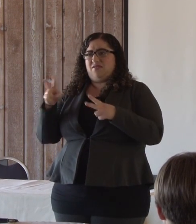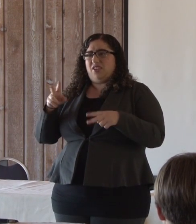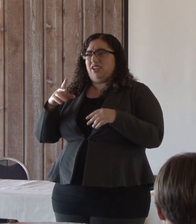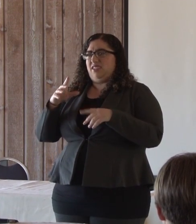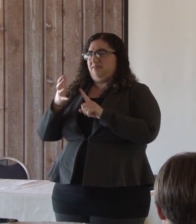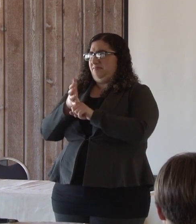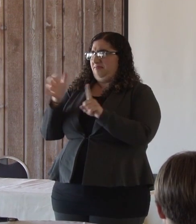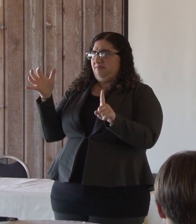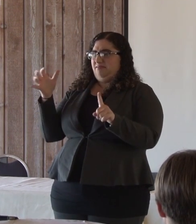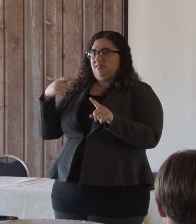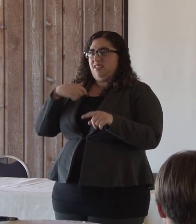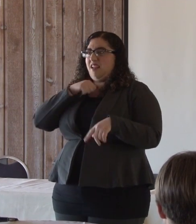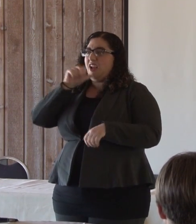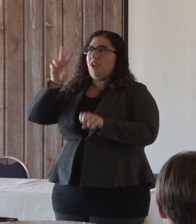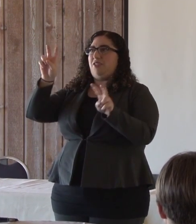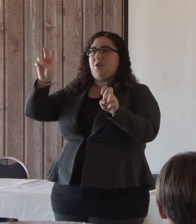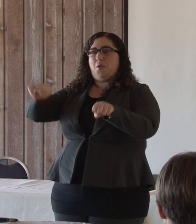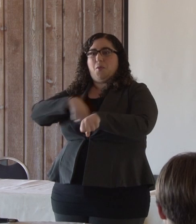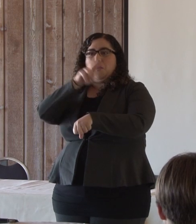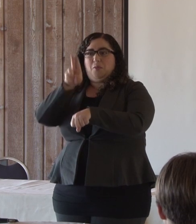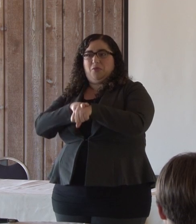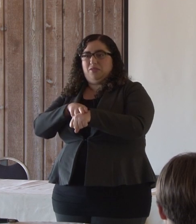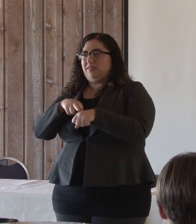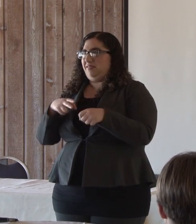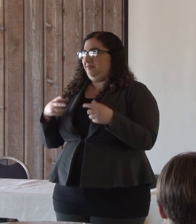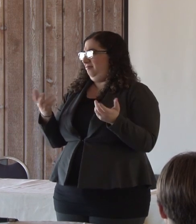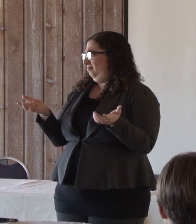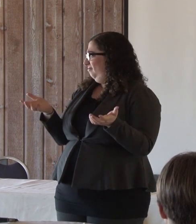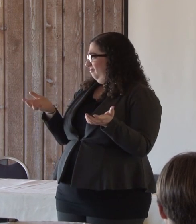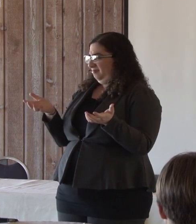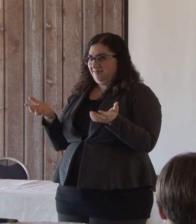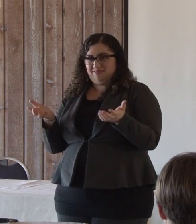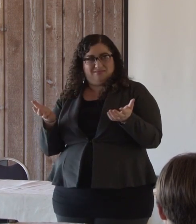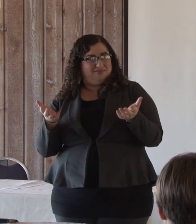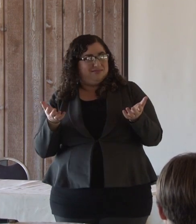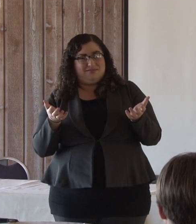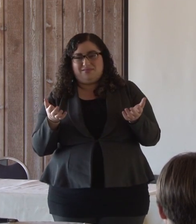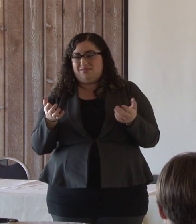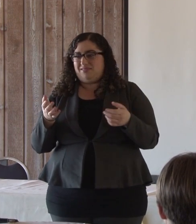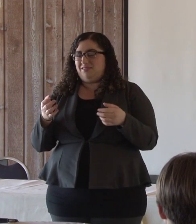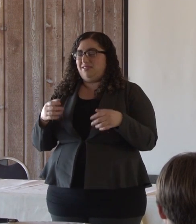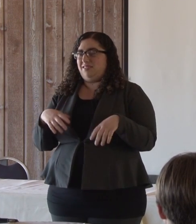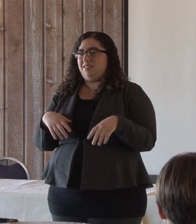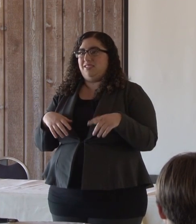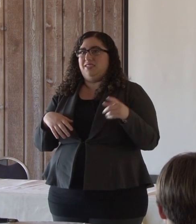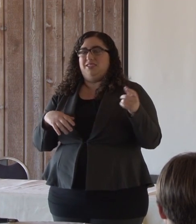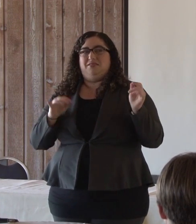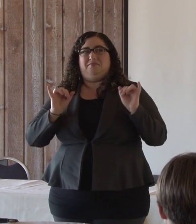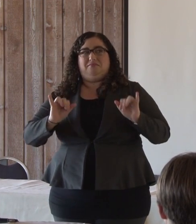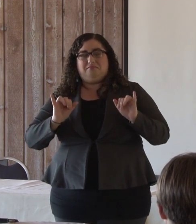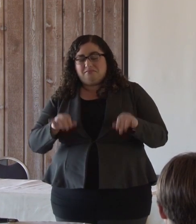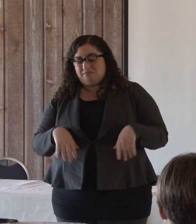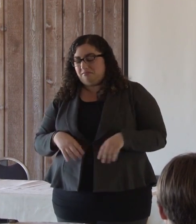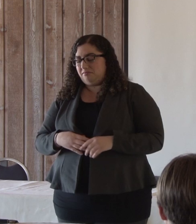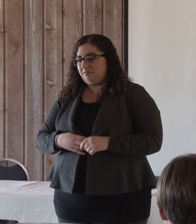I couldn't hear anything. So I felt very isolated. Like I was an abnormal